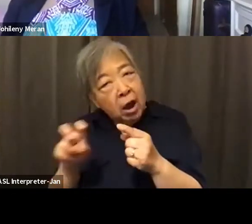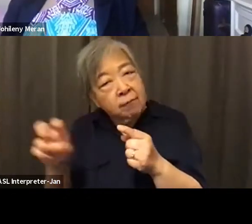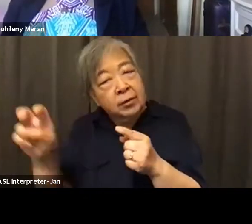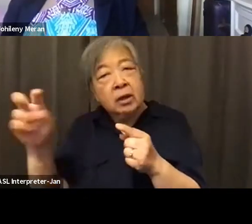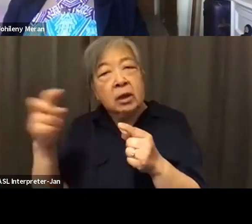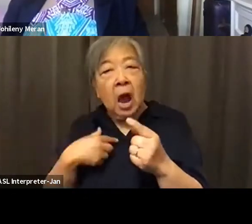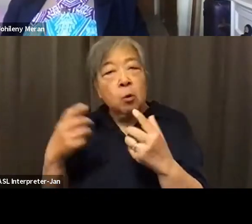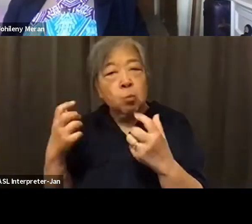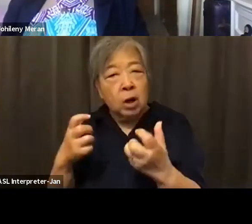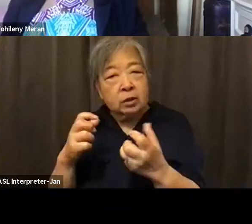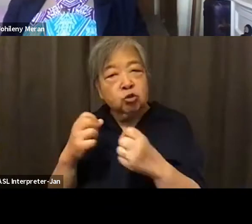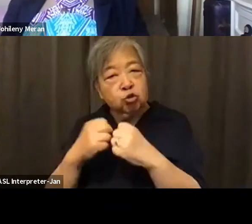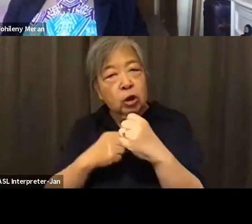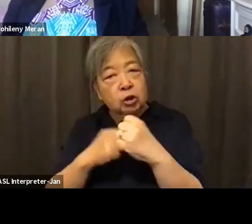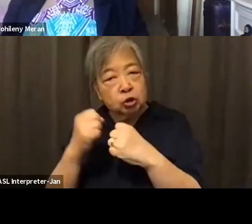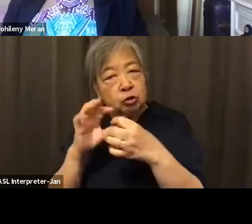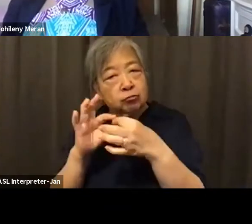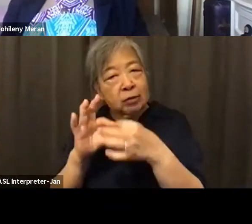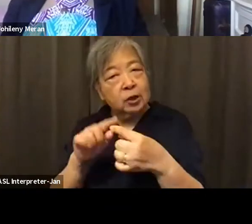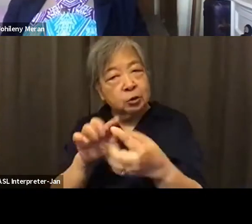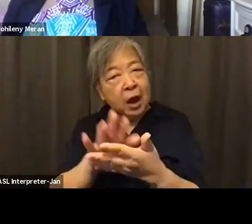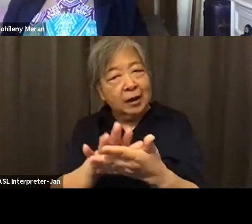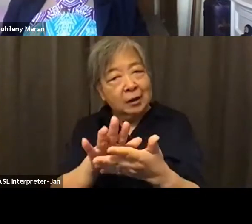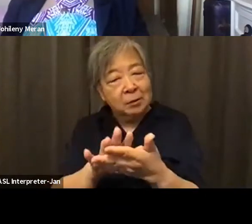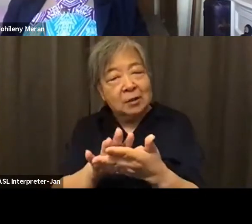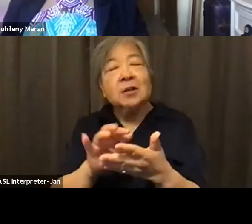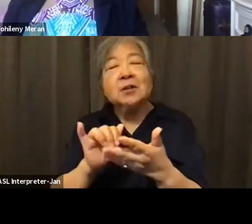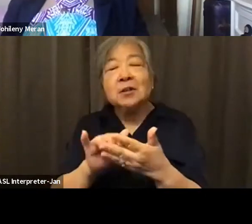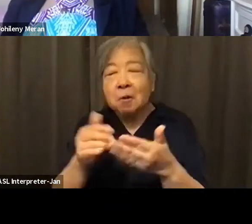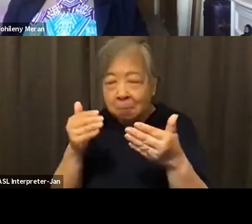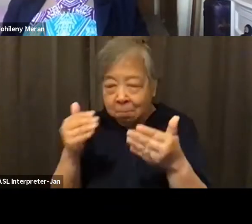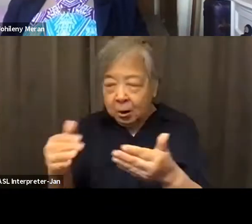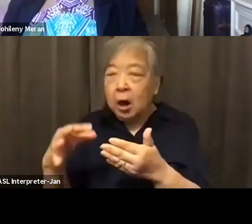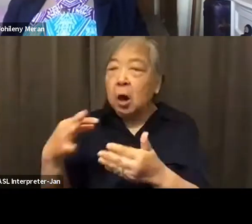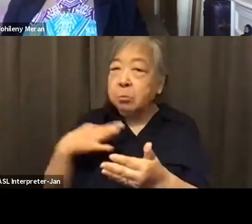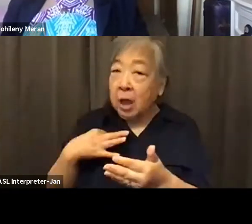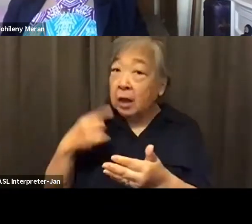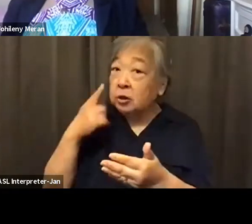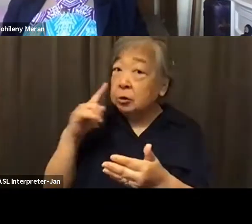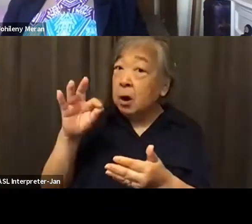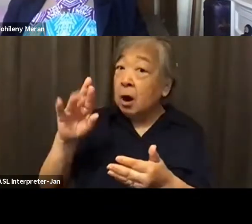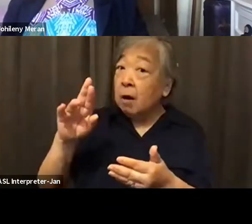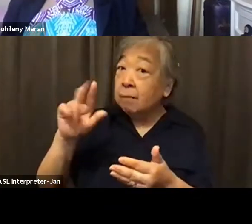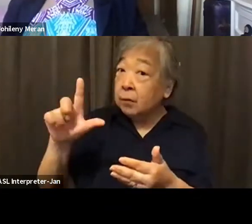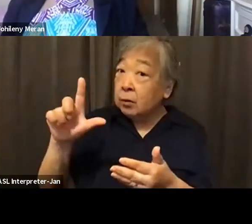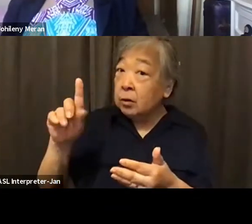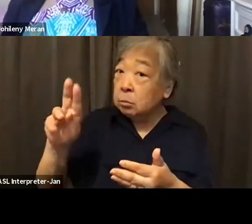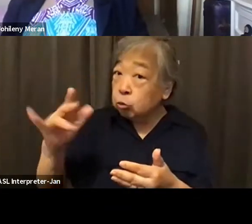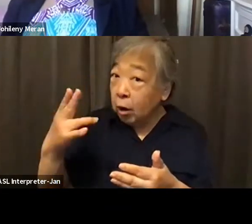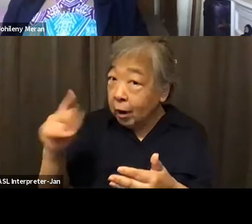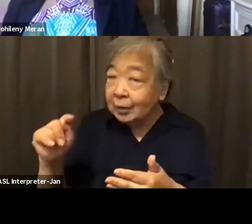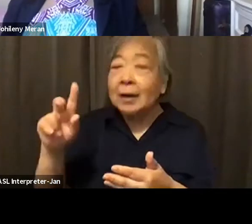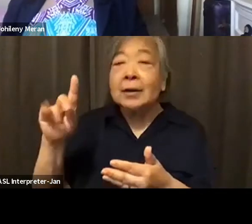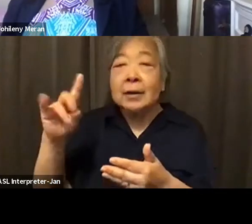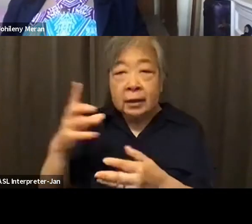structure and that's what led me to applying for Fulbright and also ultimately winning that award.